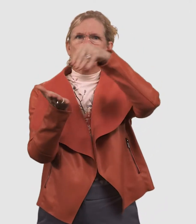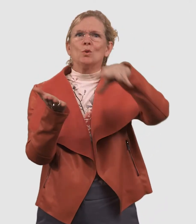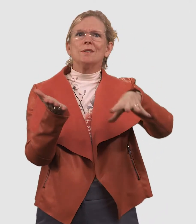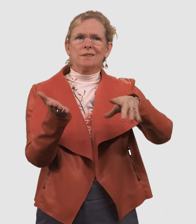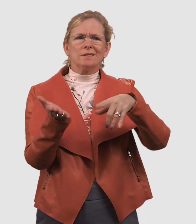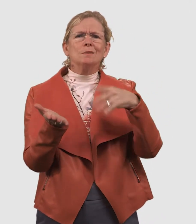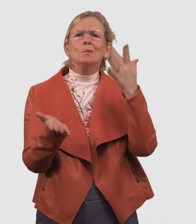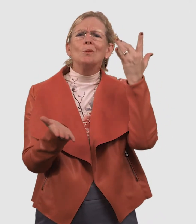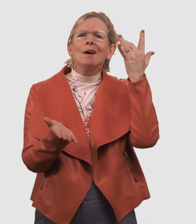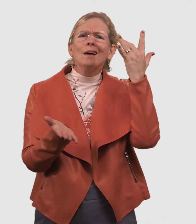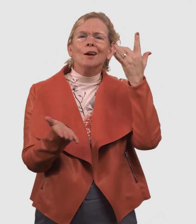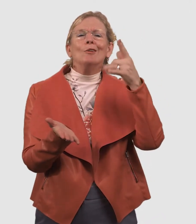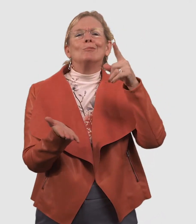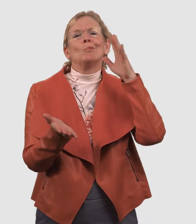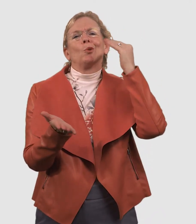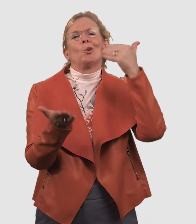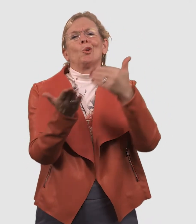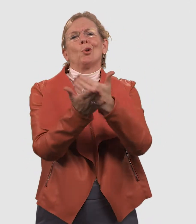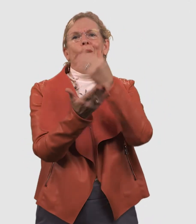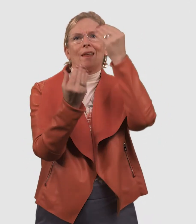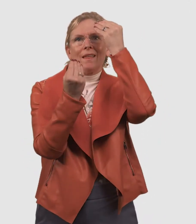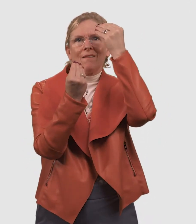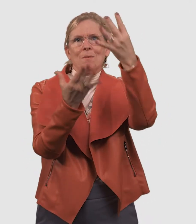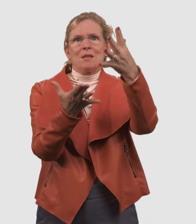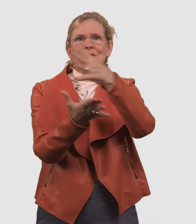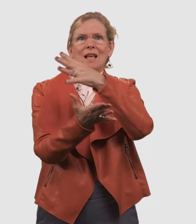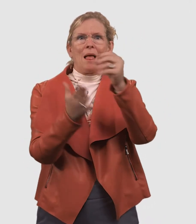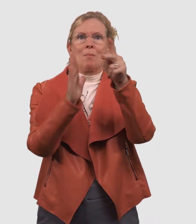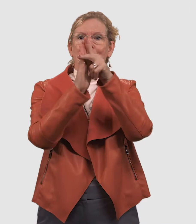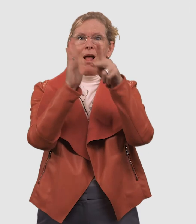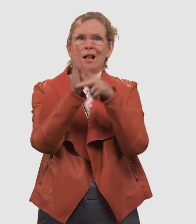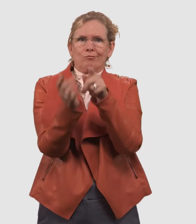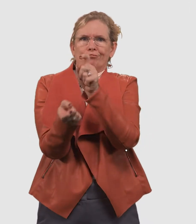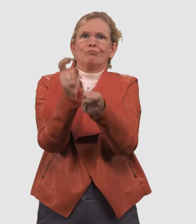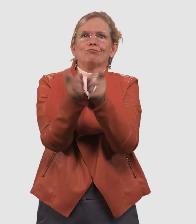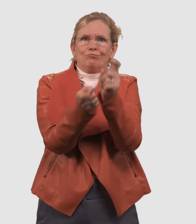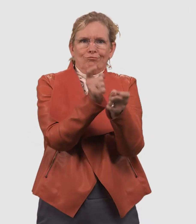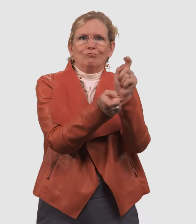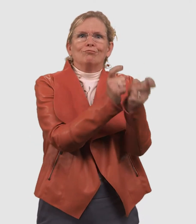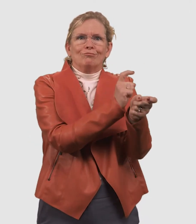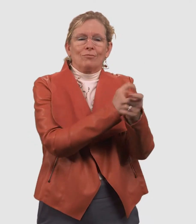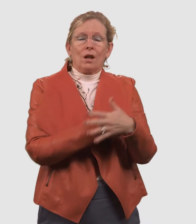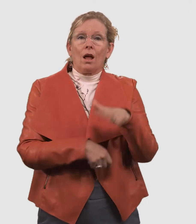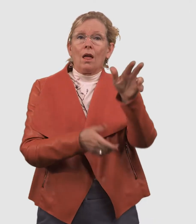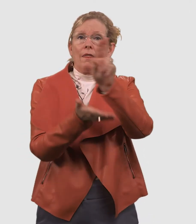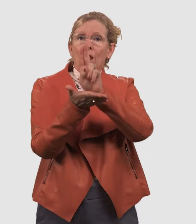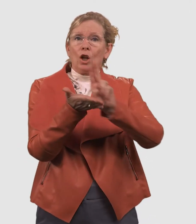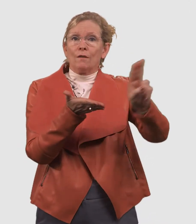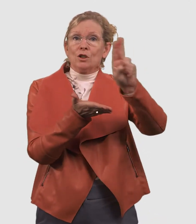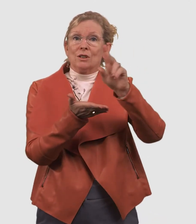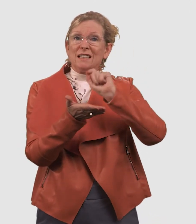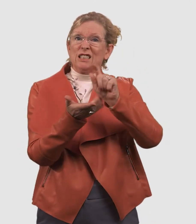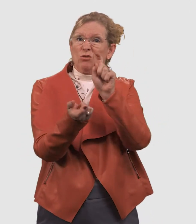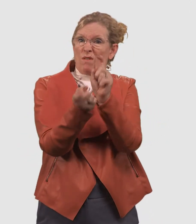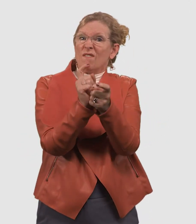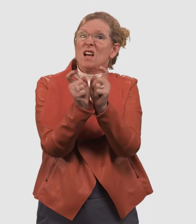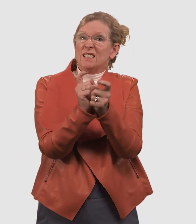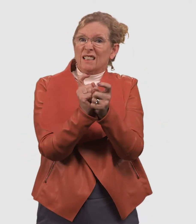are changing for students due to new information and policy modifications.